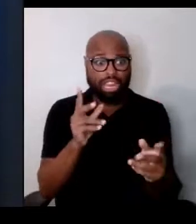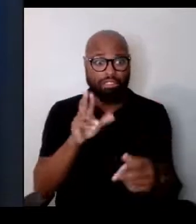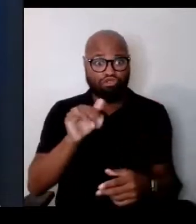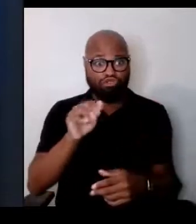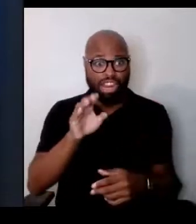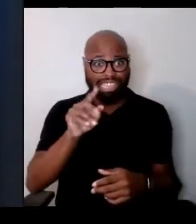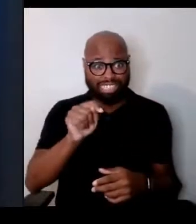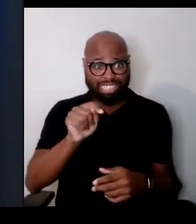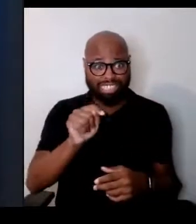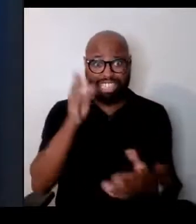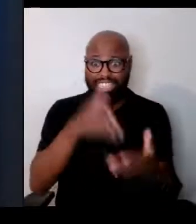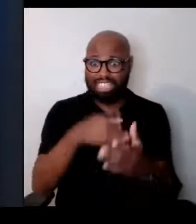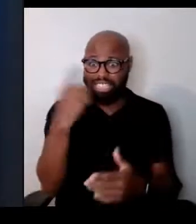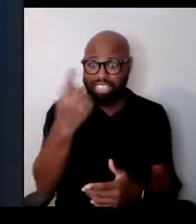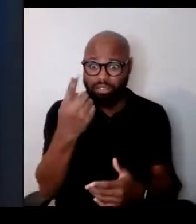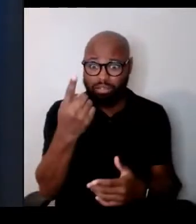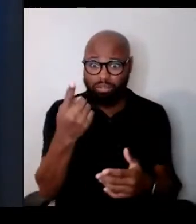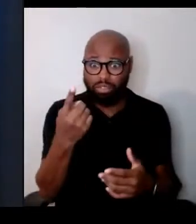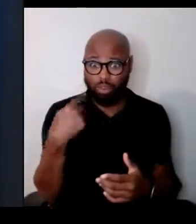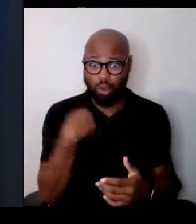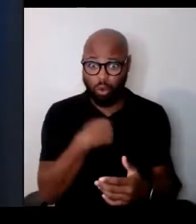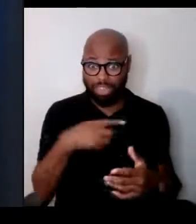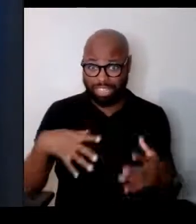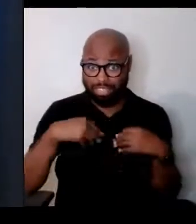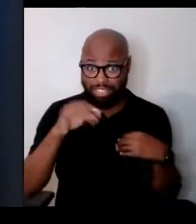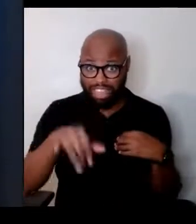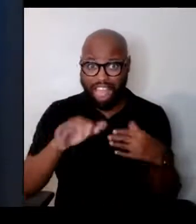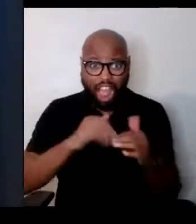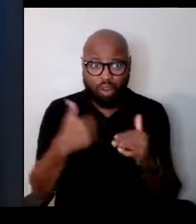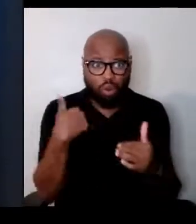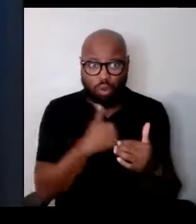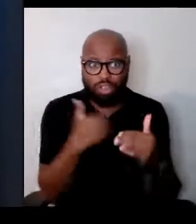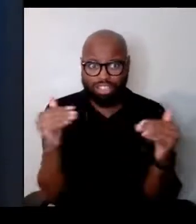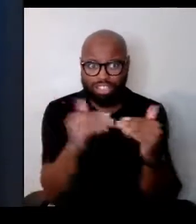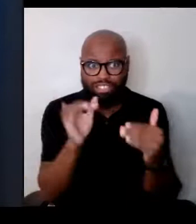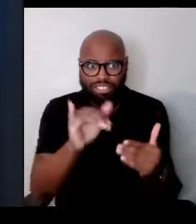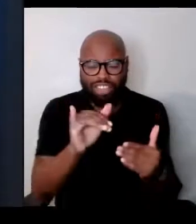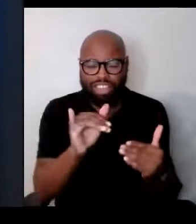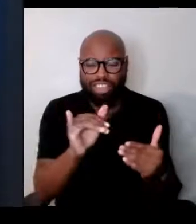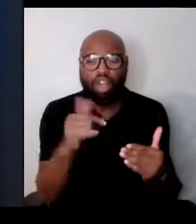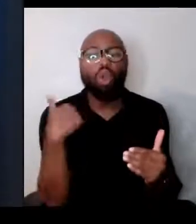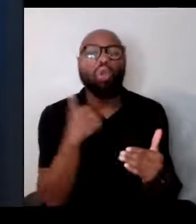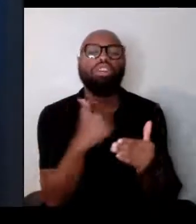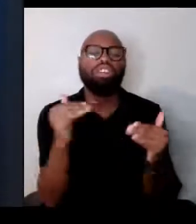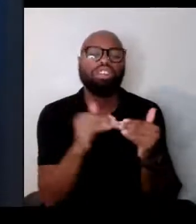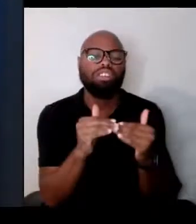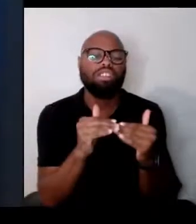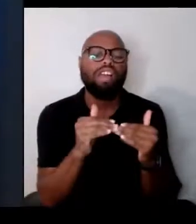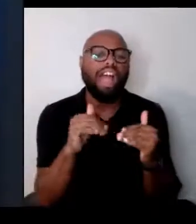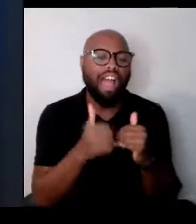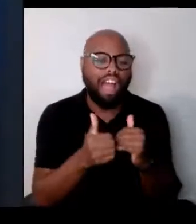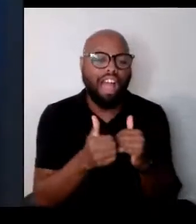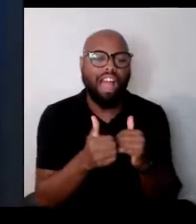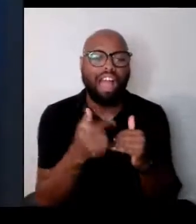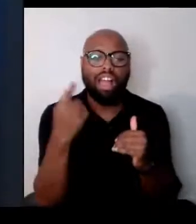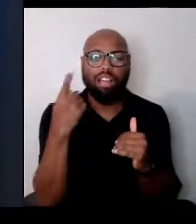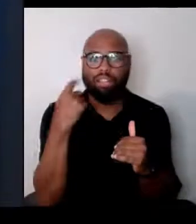And how do we justify that? So we justify that because we always